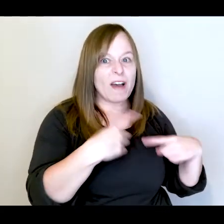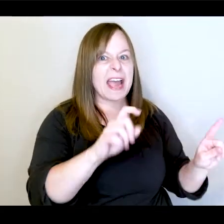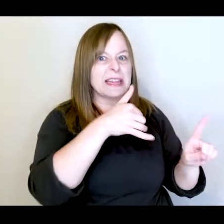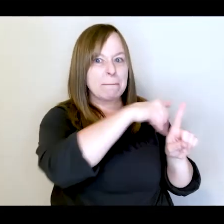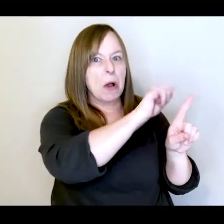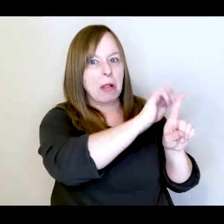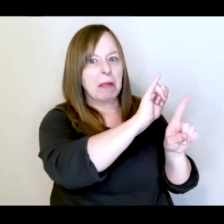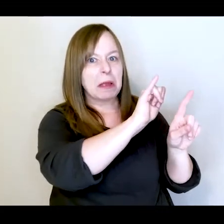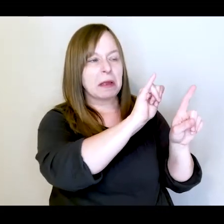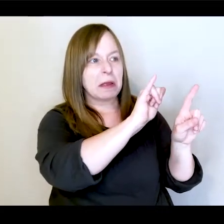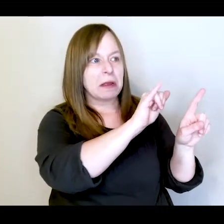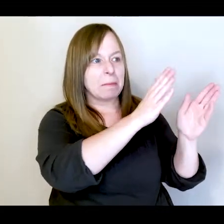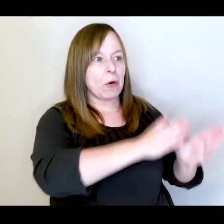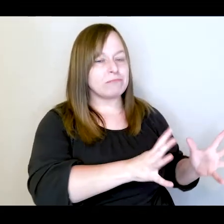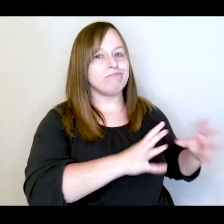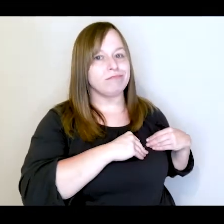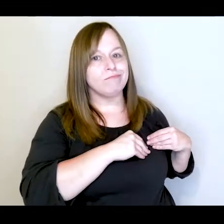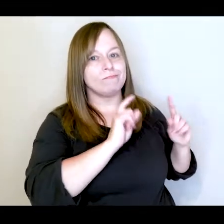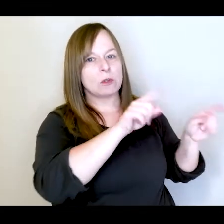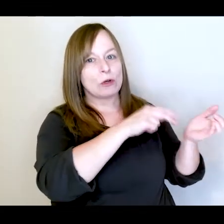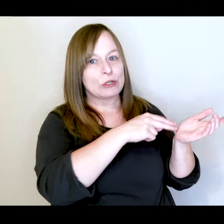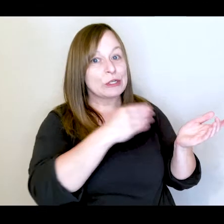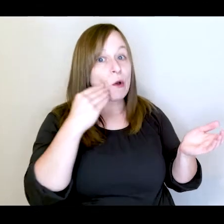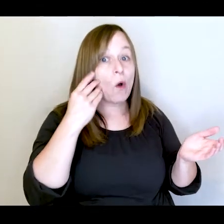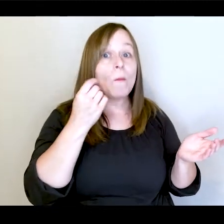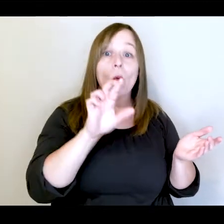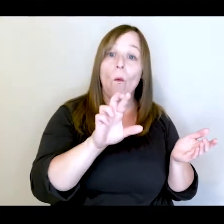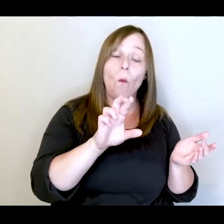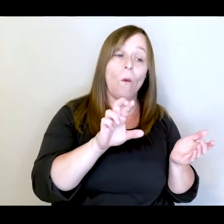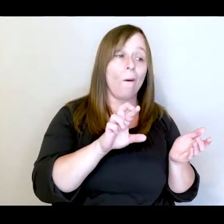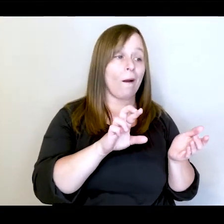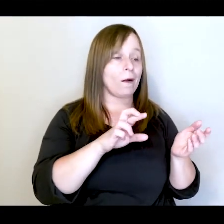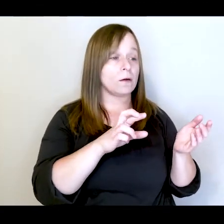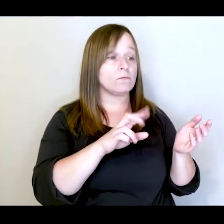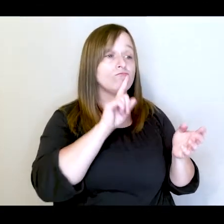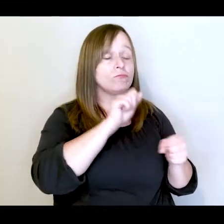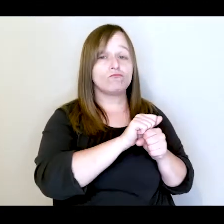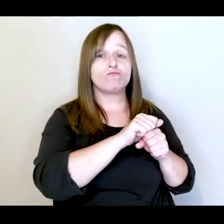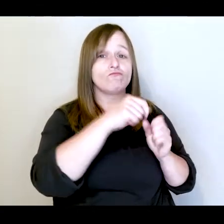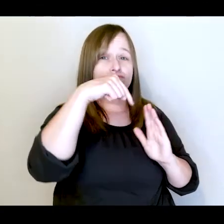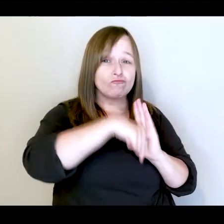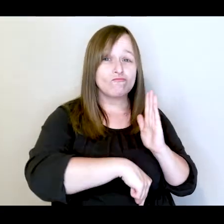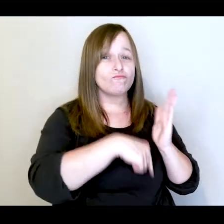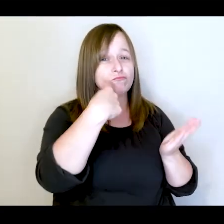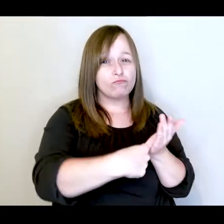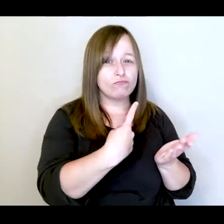bullied somebody into submission or we've really had a talk about